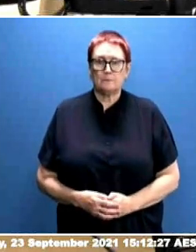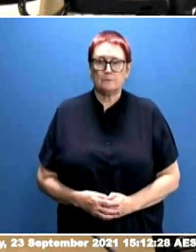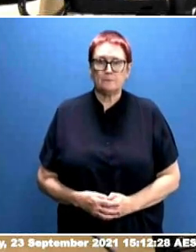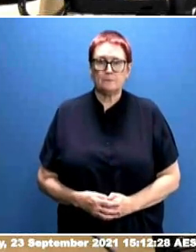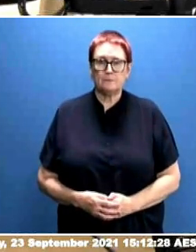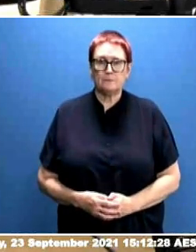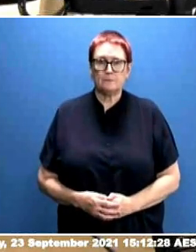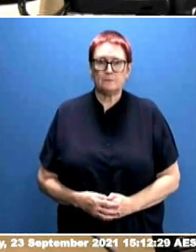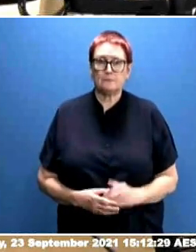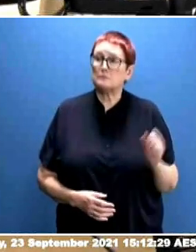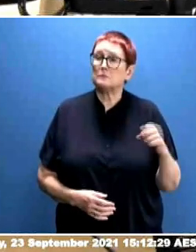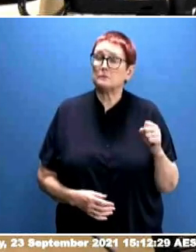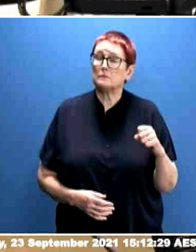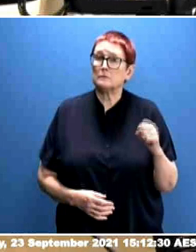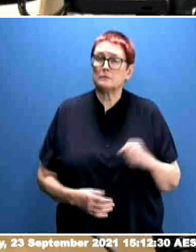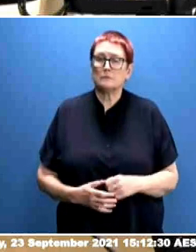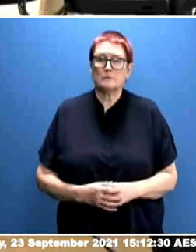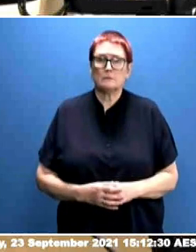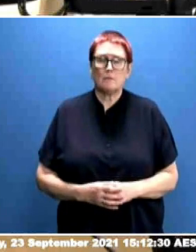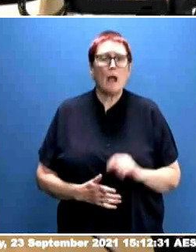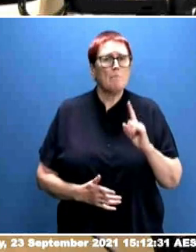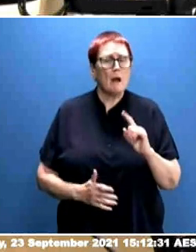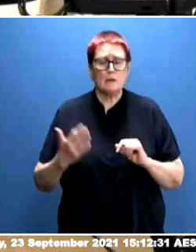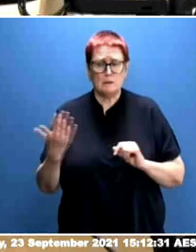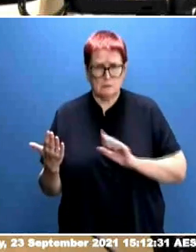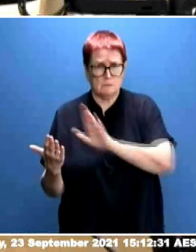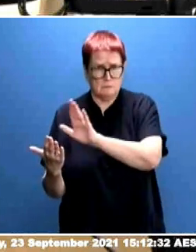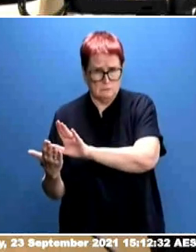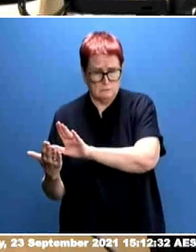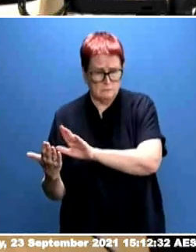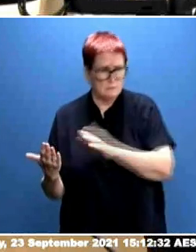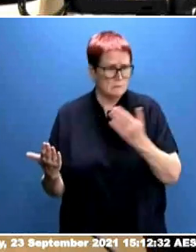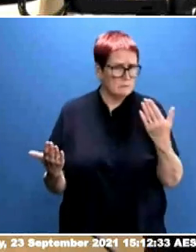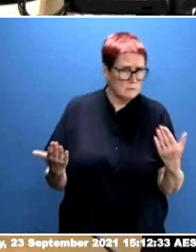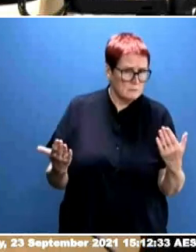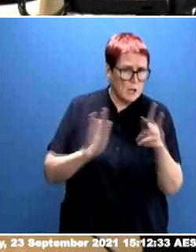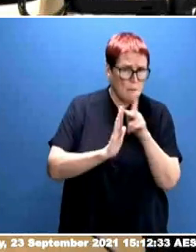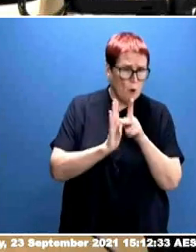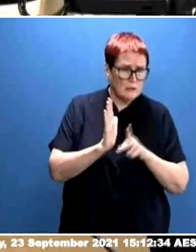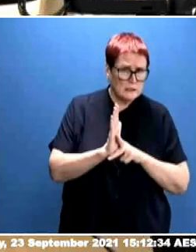Yes. If we look at the policy, though, the eligibility criteria on the